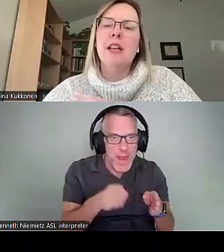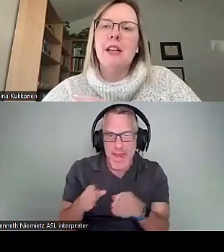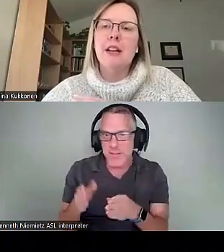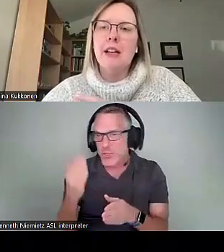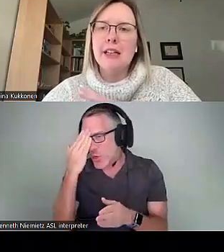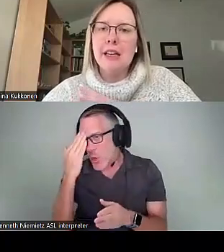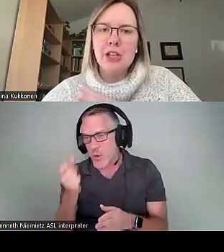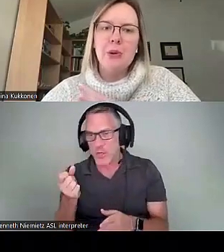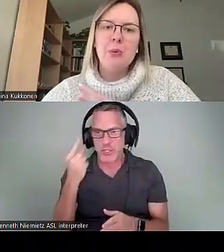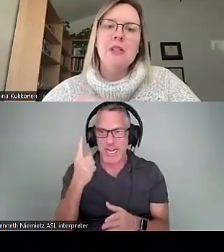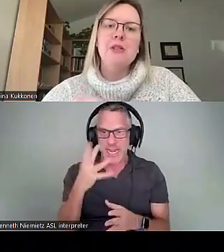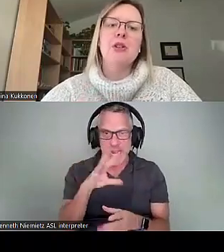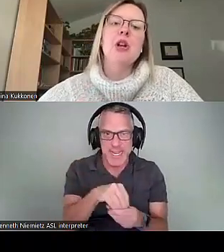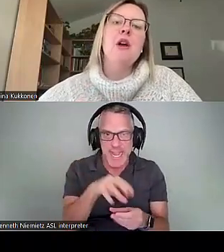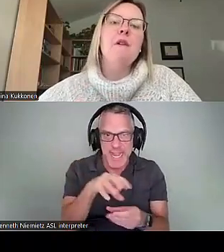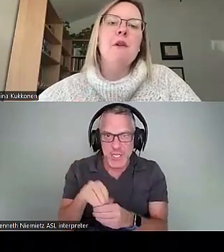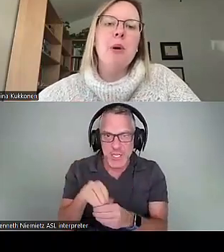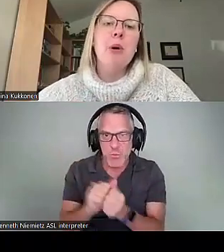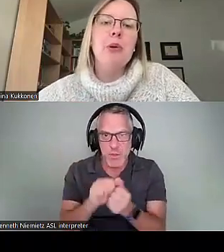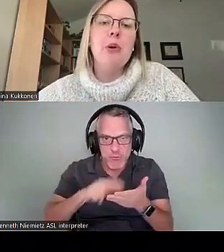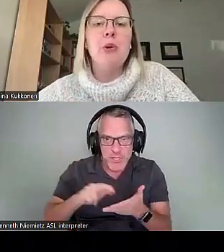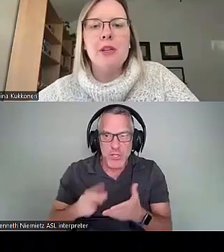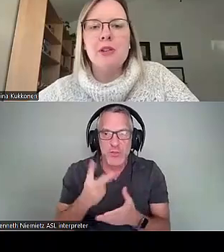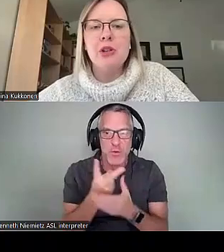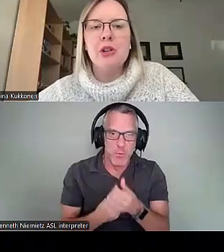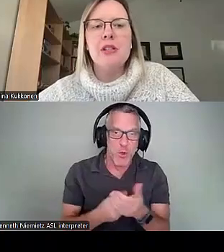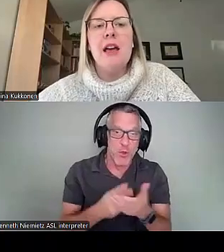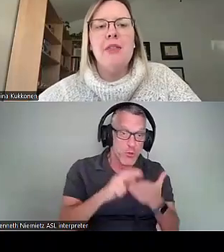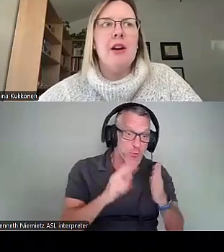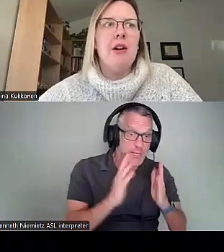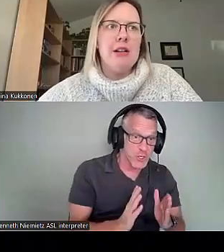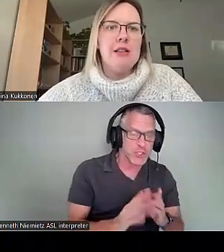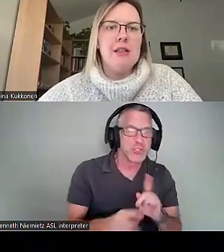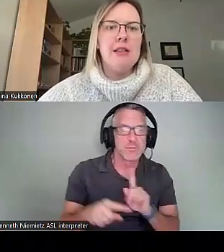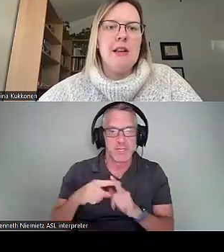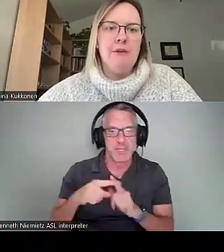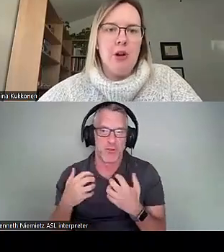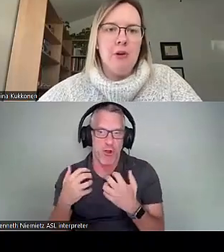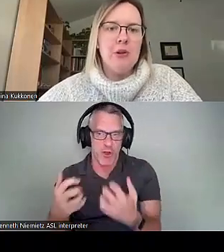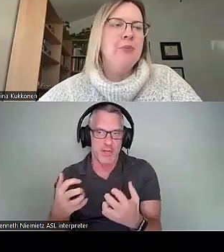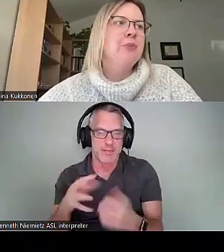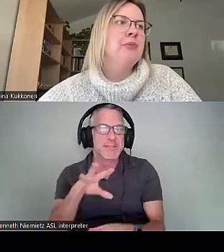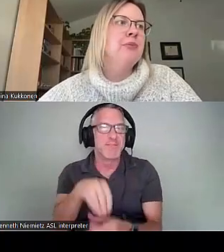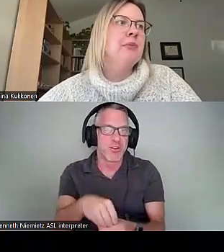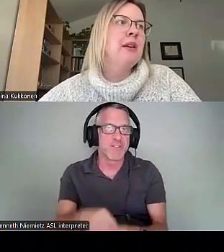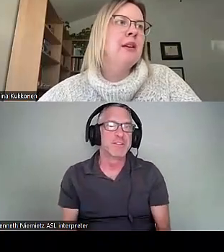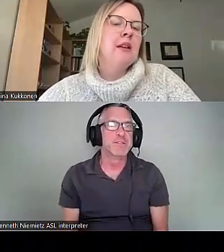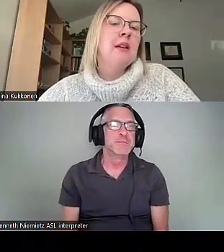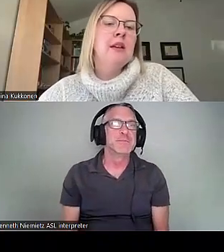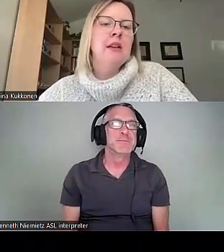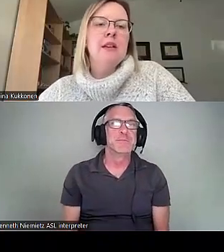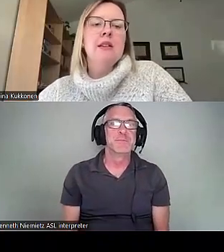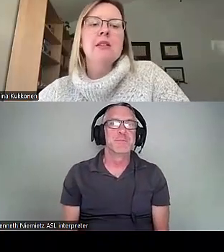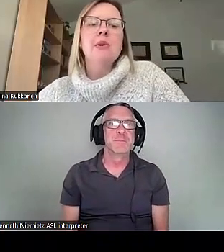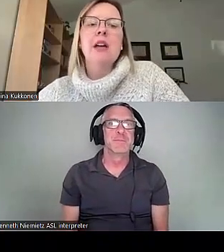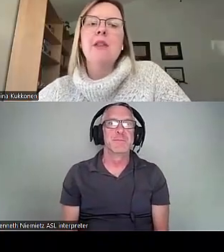understanding and engaging with research for both the researchers and the audiences involved. Again,